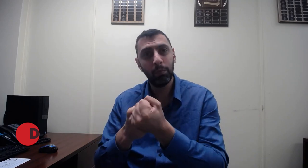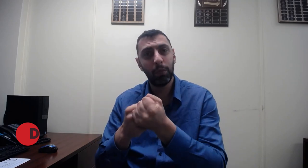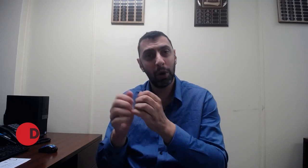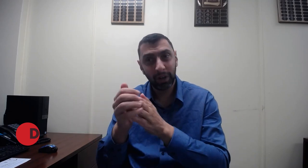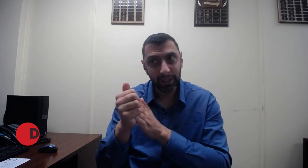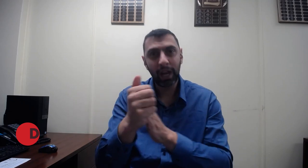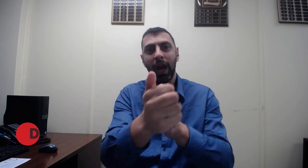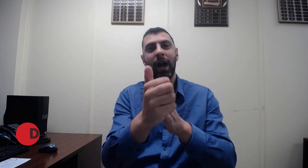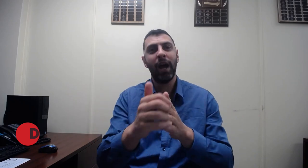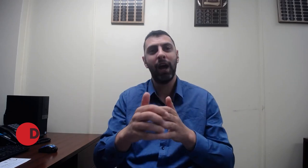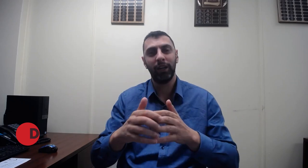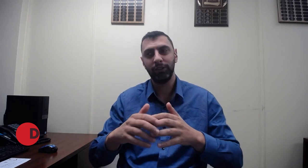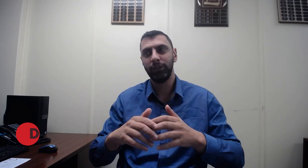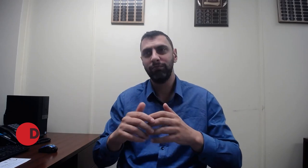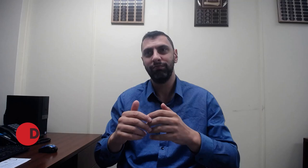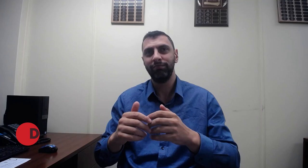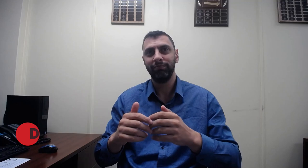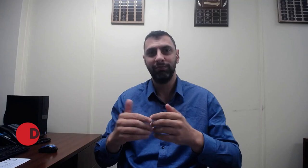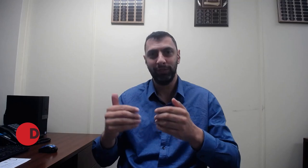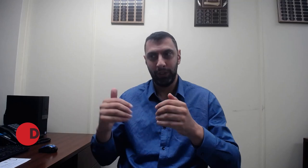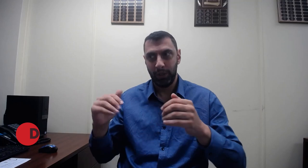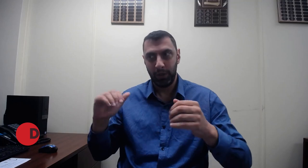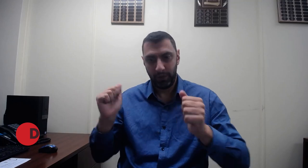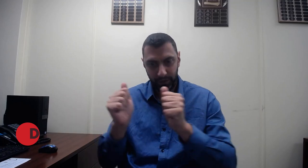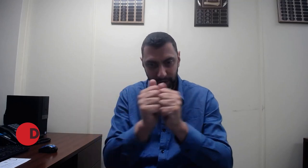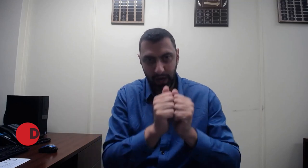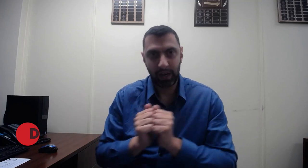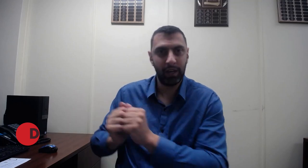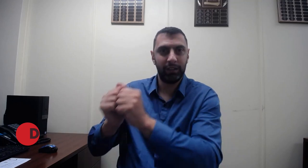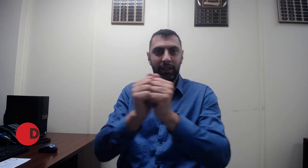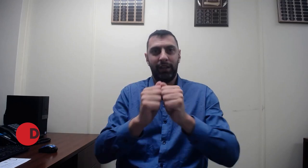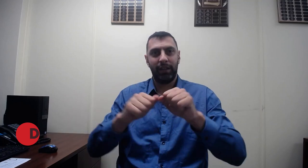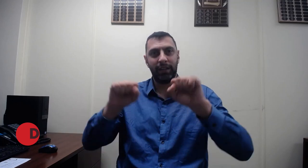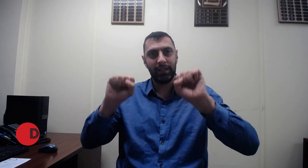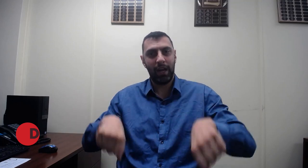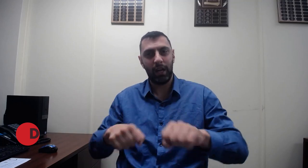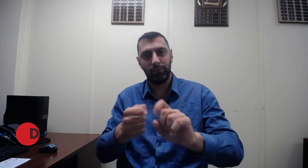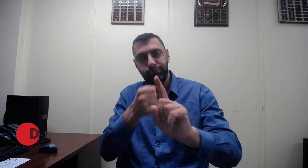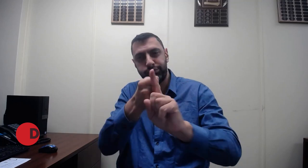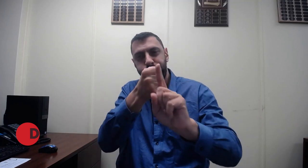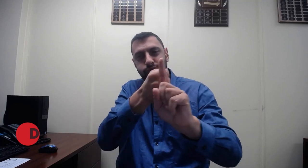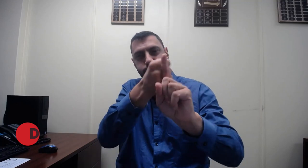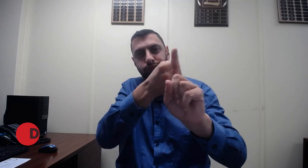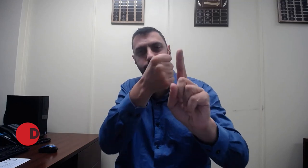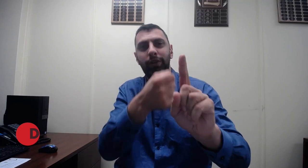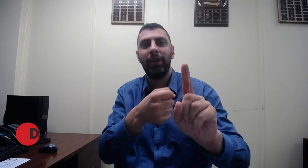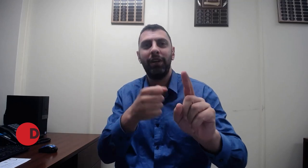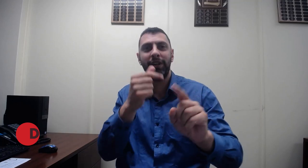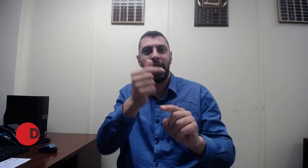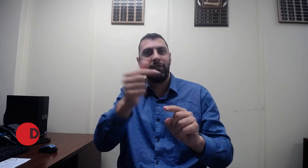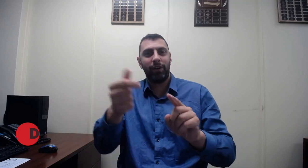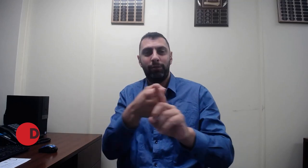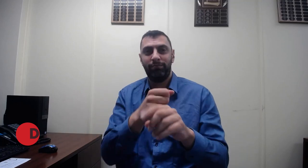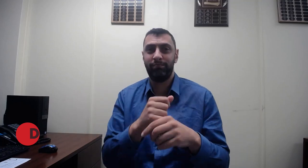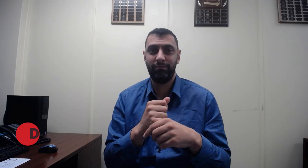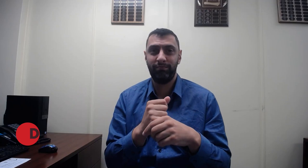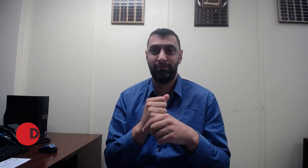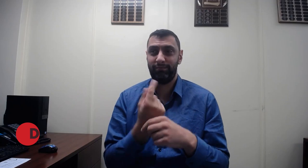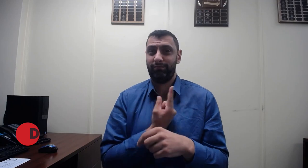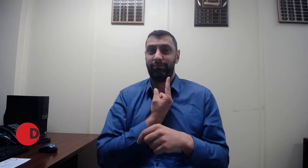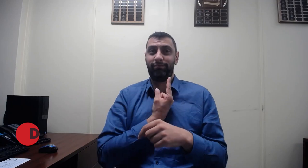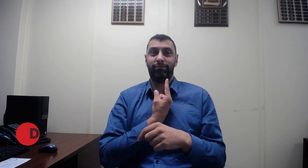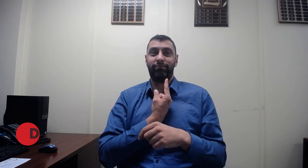support and guide together so we can make a difference.